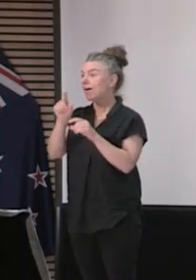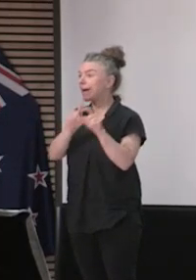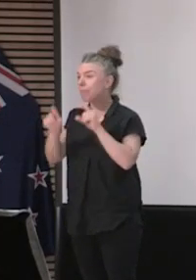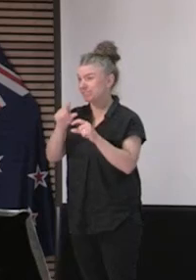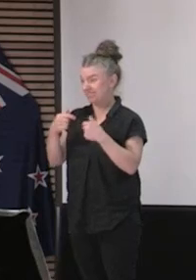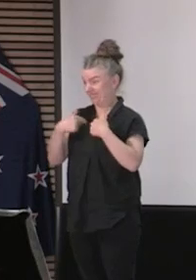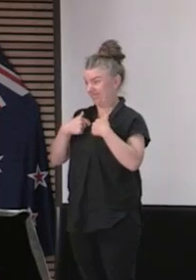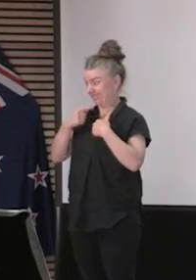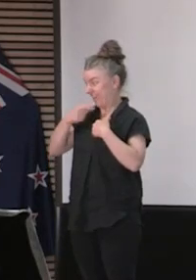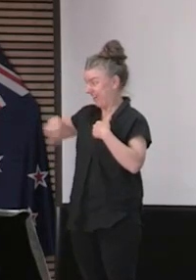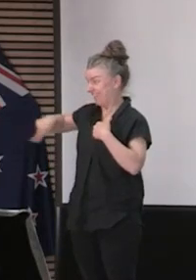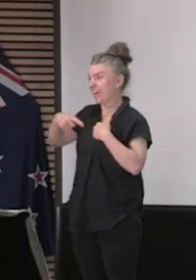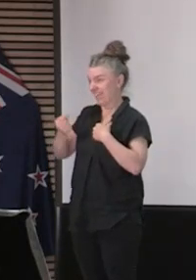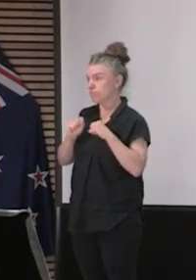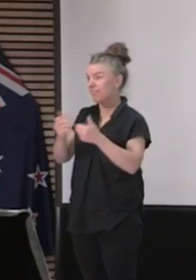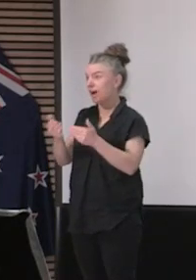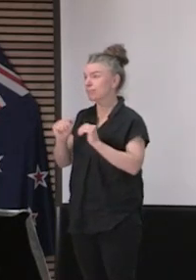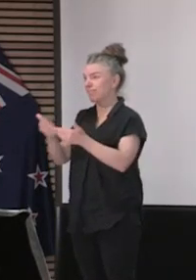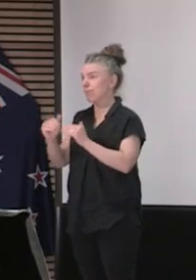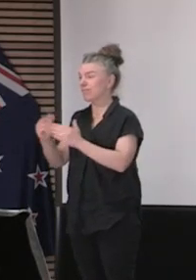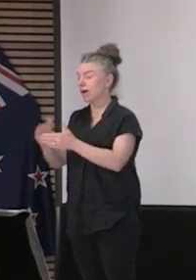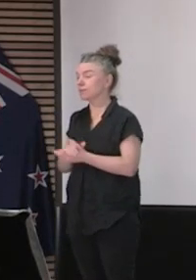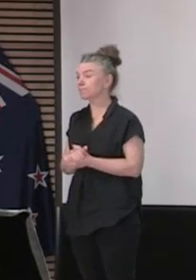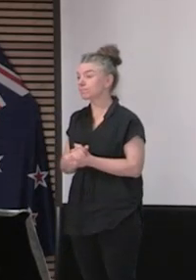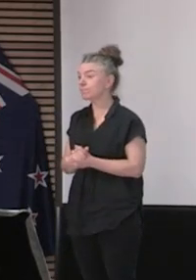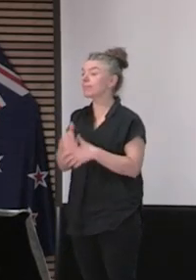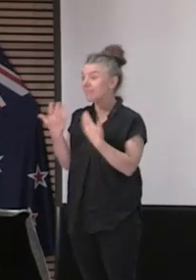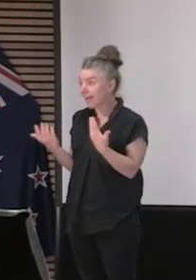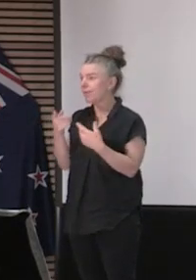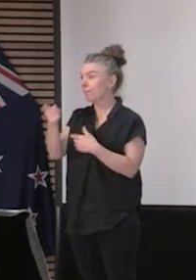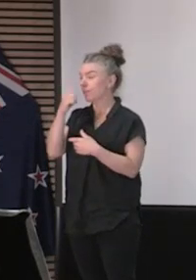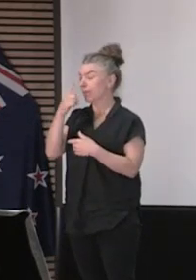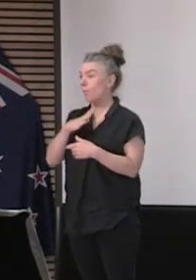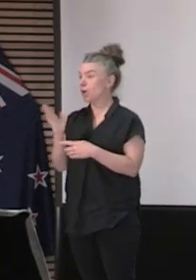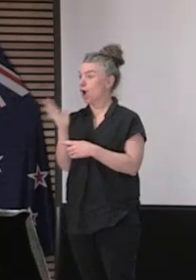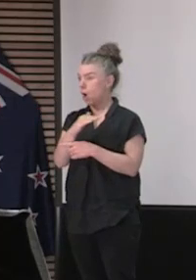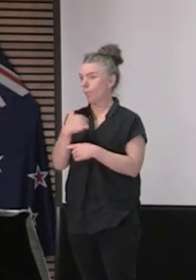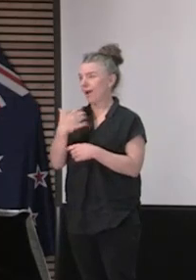We also have tomake sure that when they arelooking to connect back totheir home, we're supportingthem to do that.